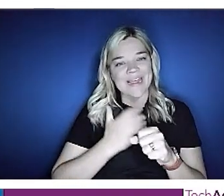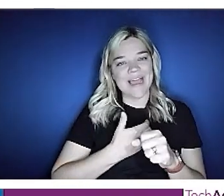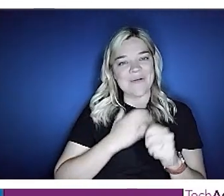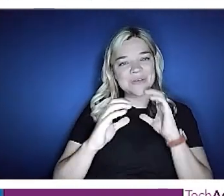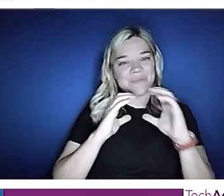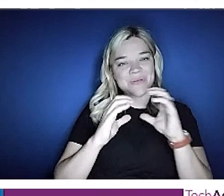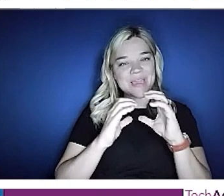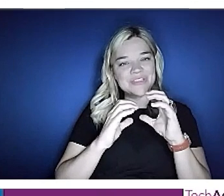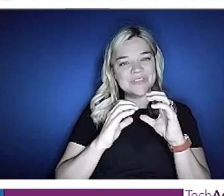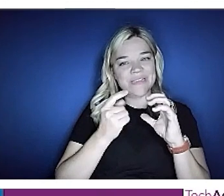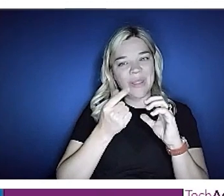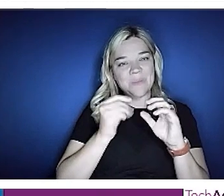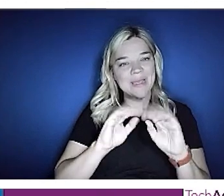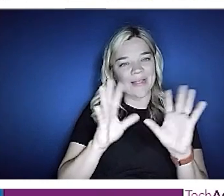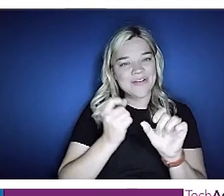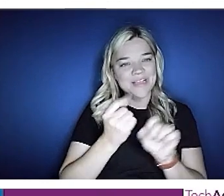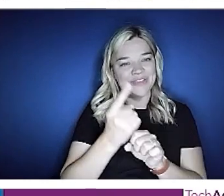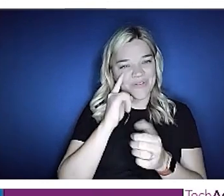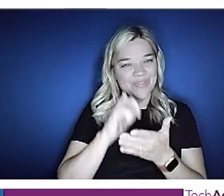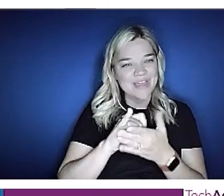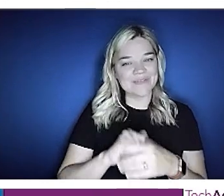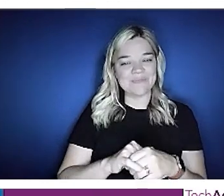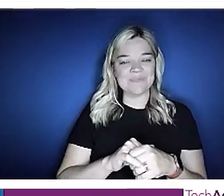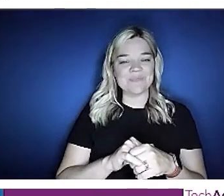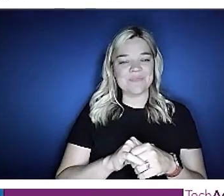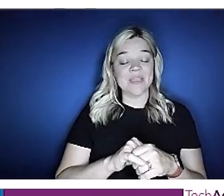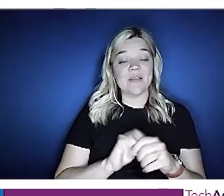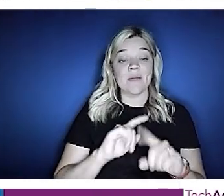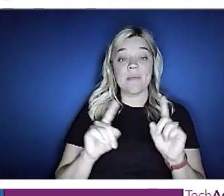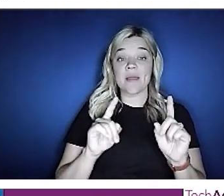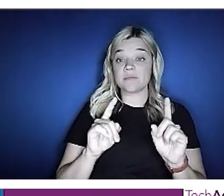down a little better next year for that. But in the meantime, if anybody has any questions